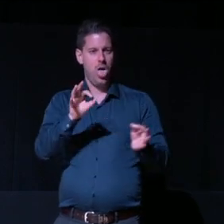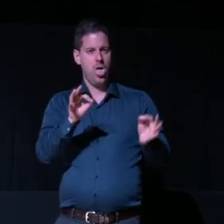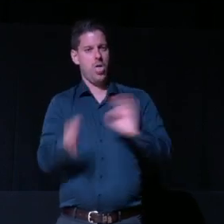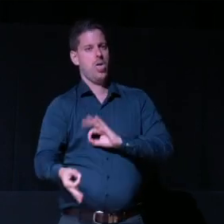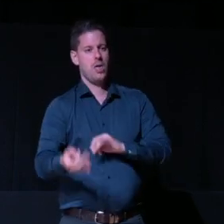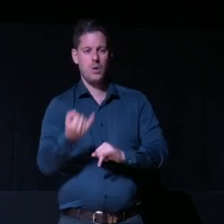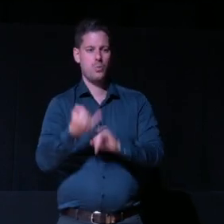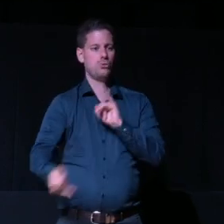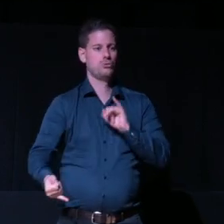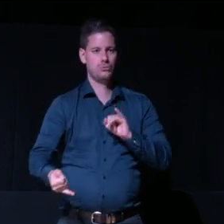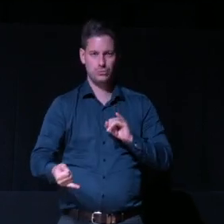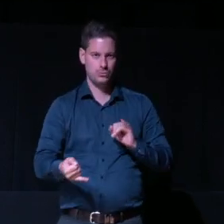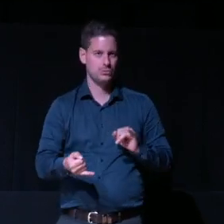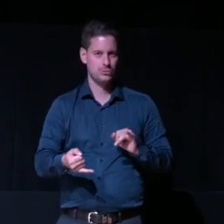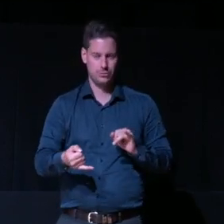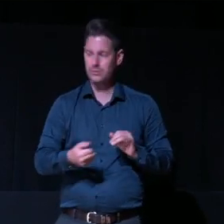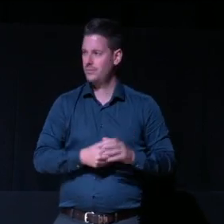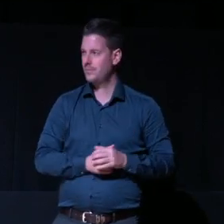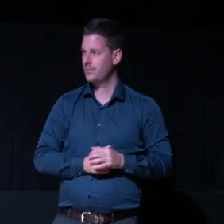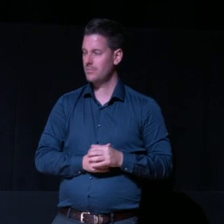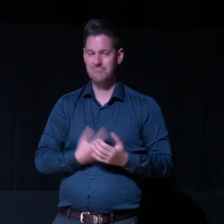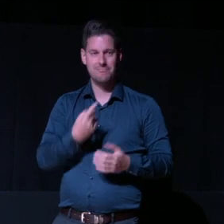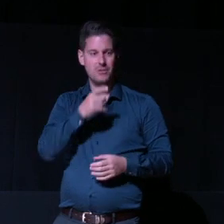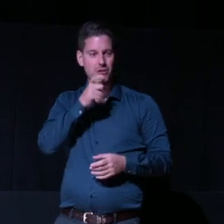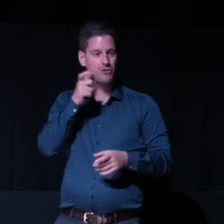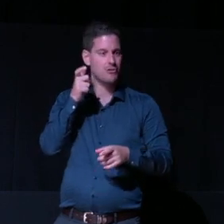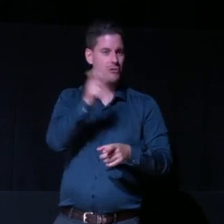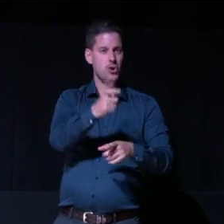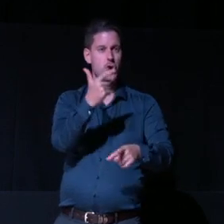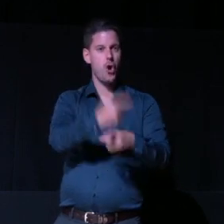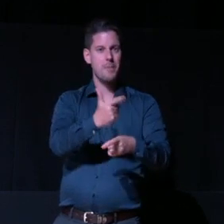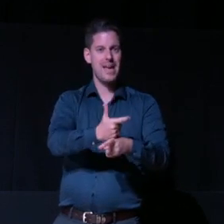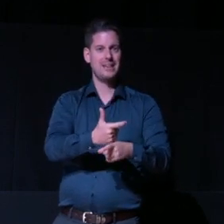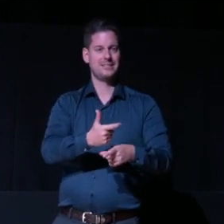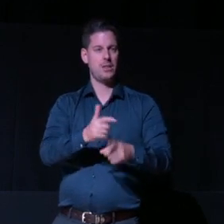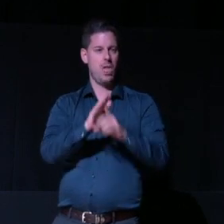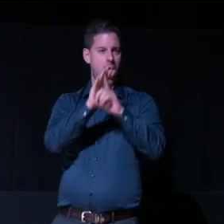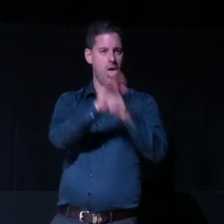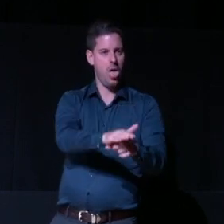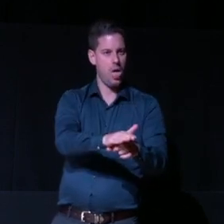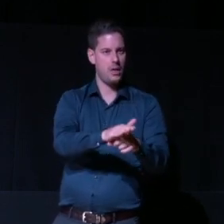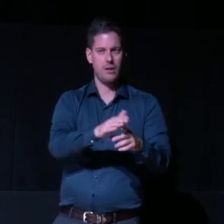someone making a comment or attempting to cancel someone or boycott somebody